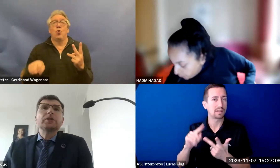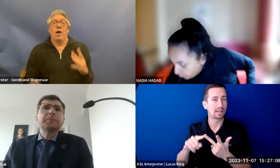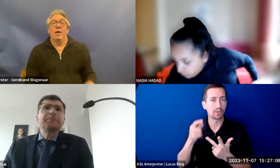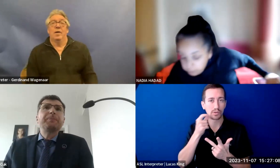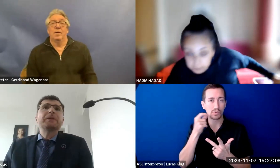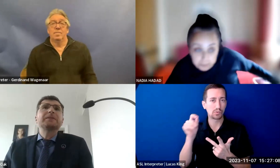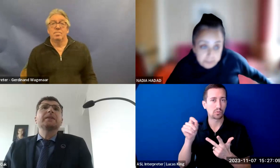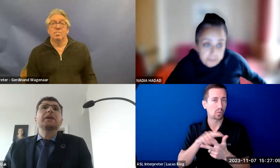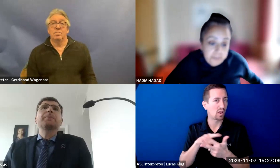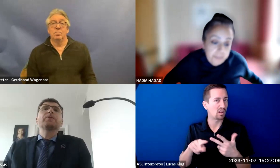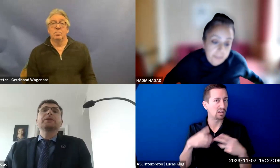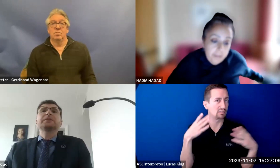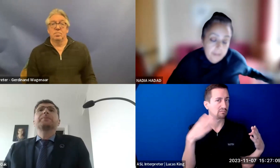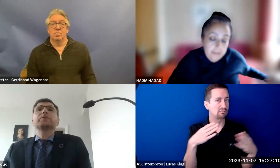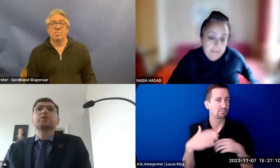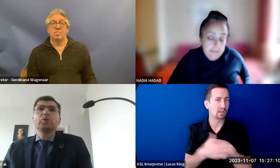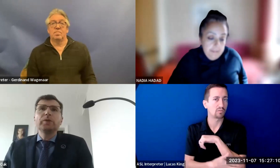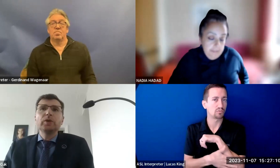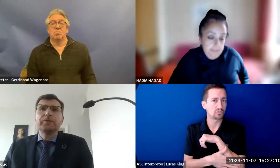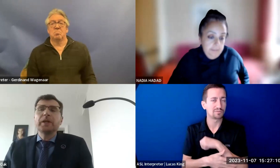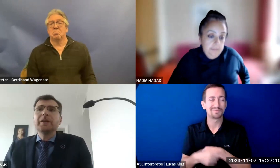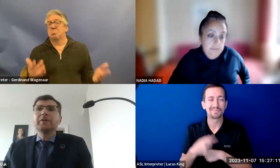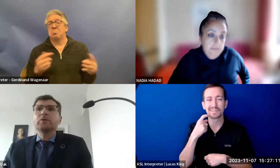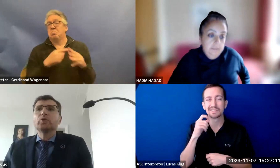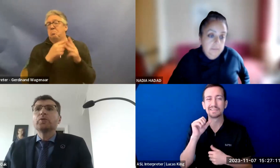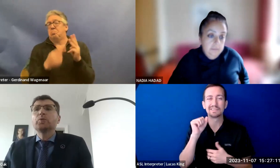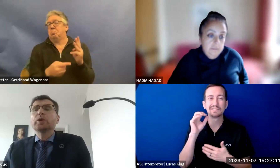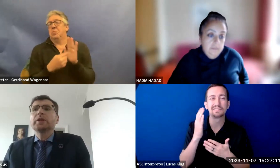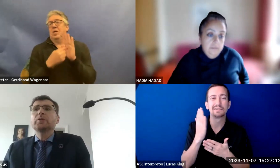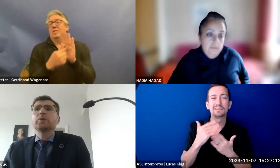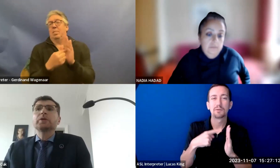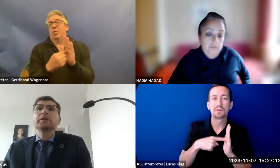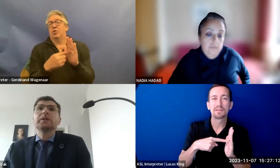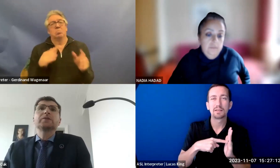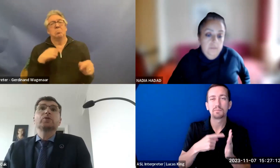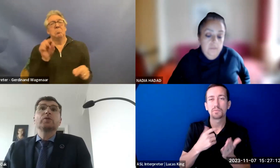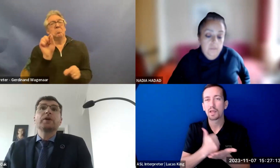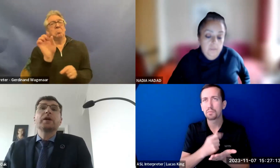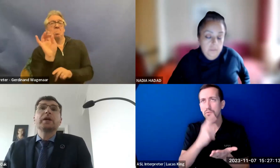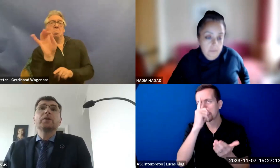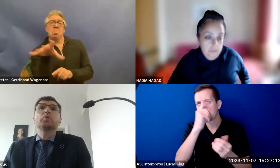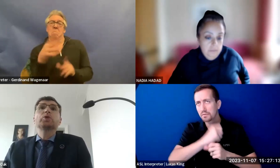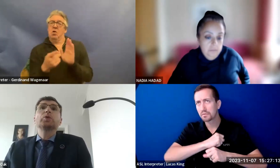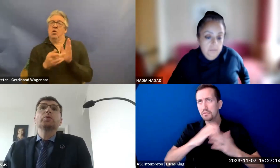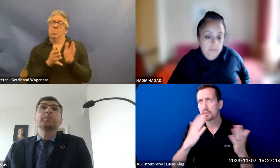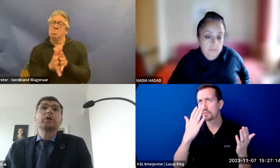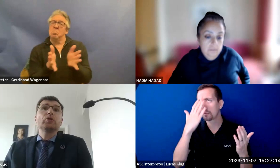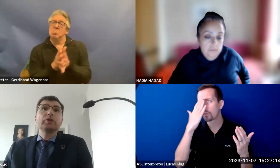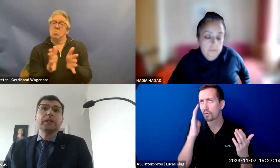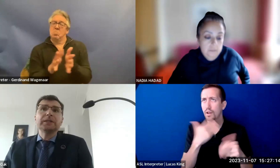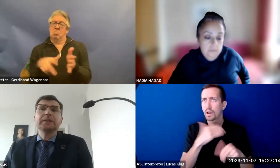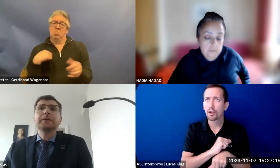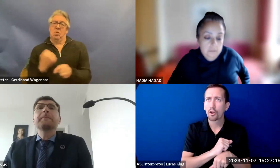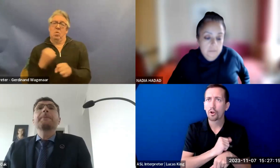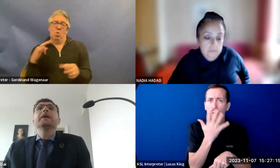I presented a couple of examples to give you a flavour of what the network has done and what we prioritized.